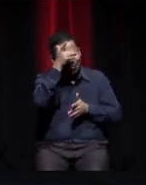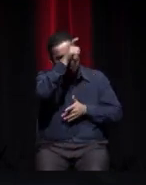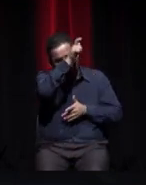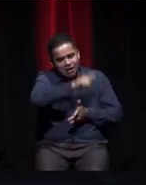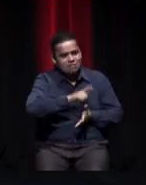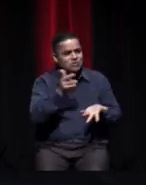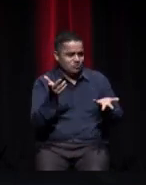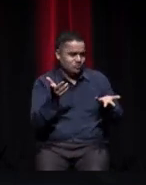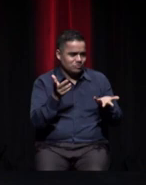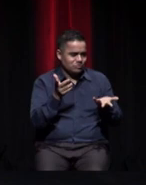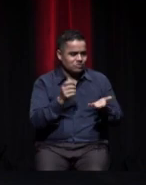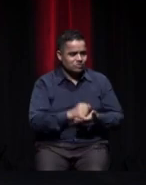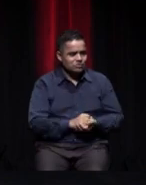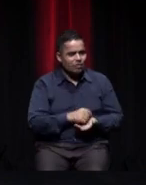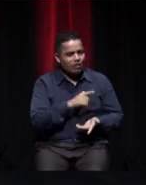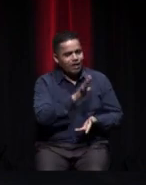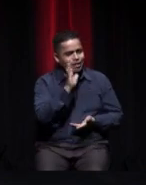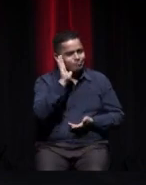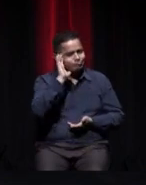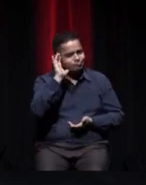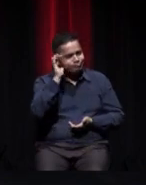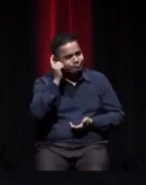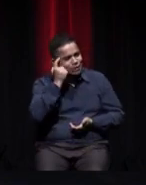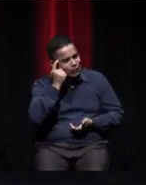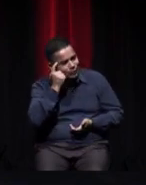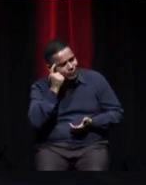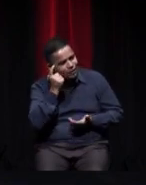This is where I think it meets your question.